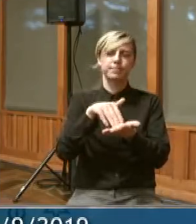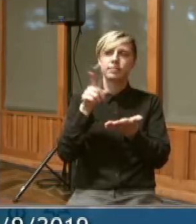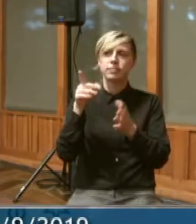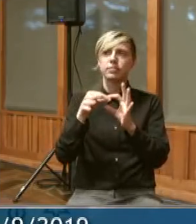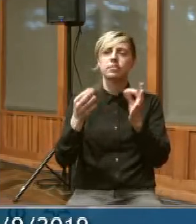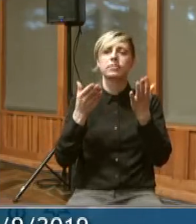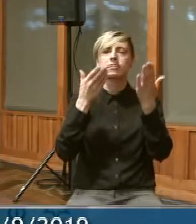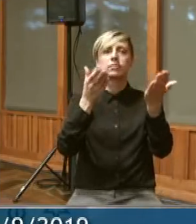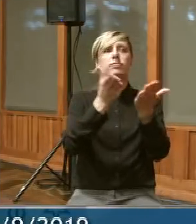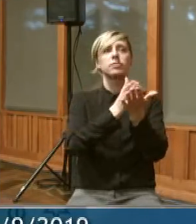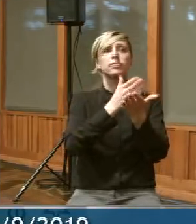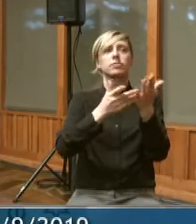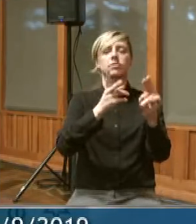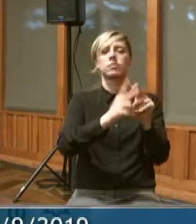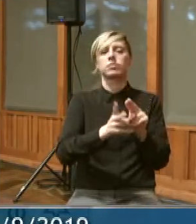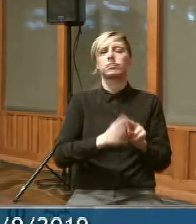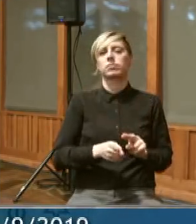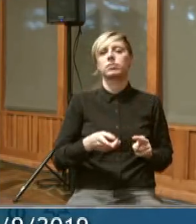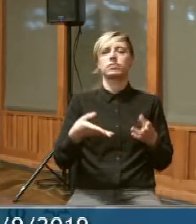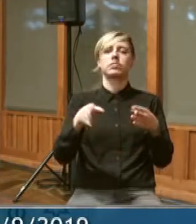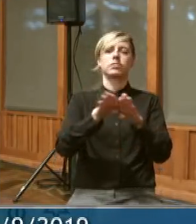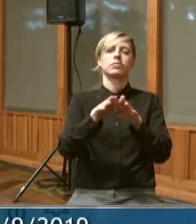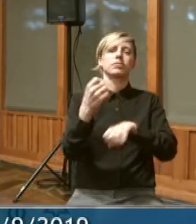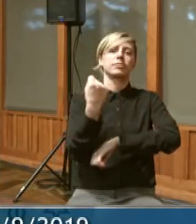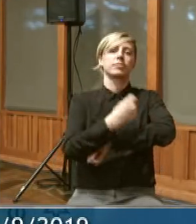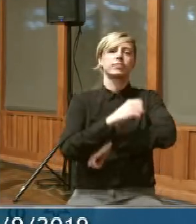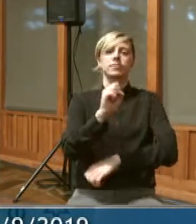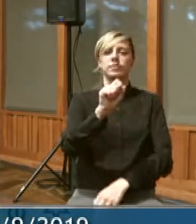OF SMILE AND CHAIR OF THE FRIENDS OF SELLWOOD COMMUNITY CENTER. I WAS DEEPLY SADDENED TO HEAR